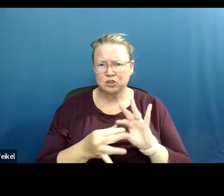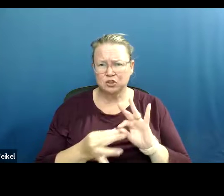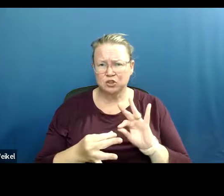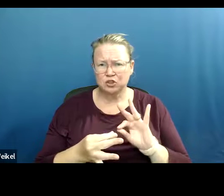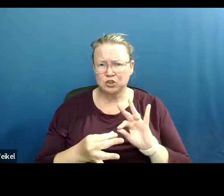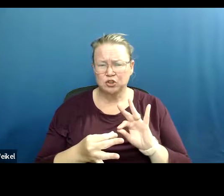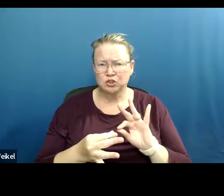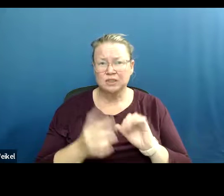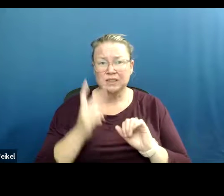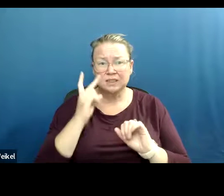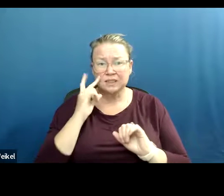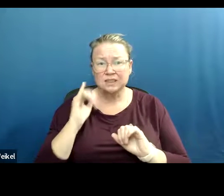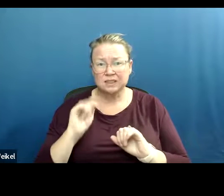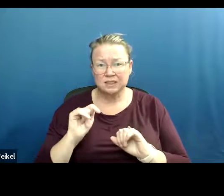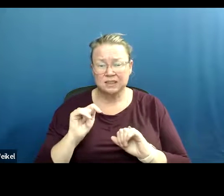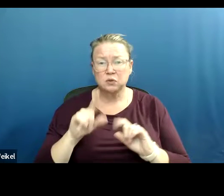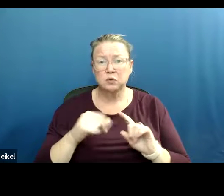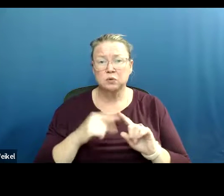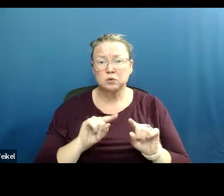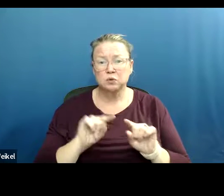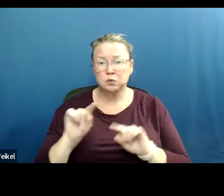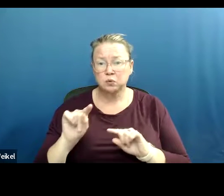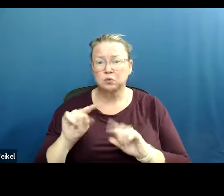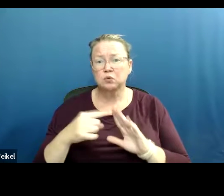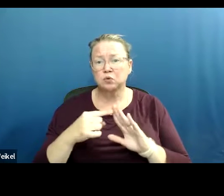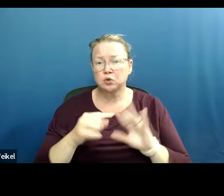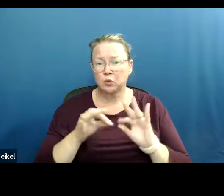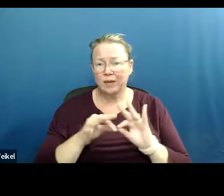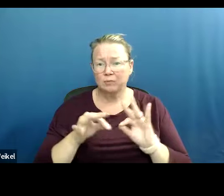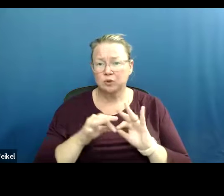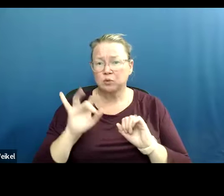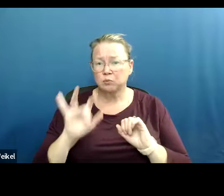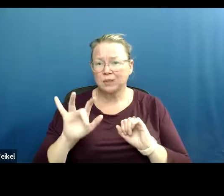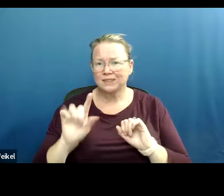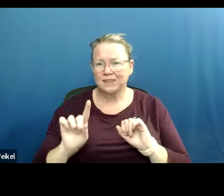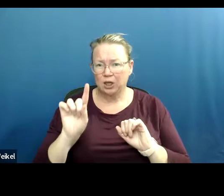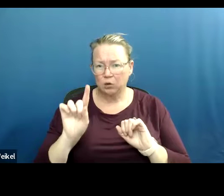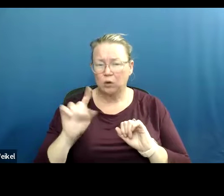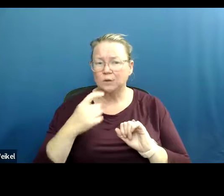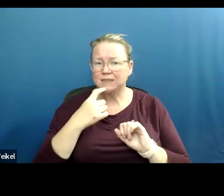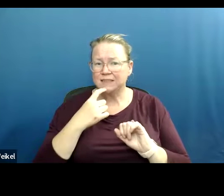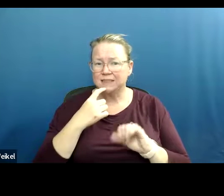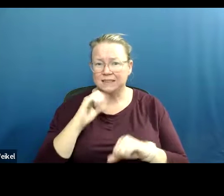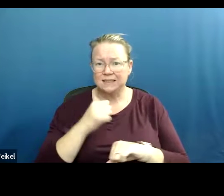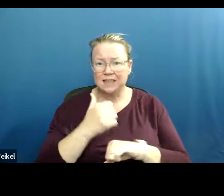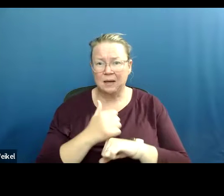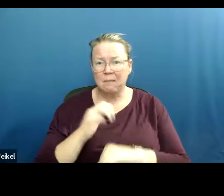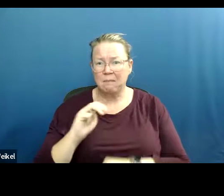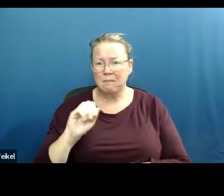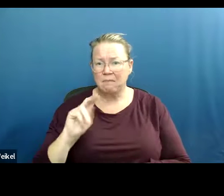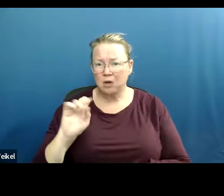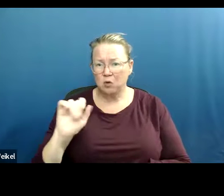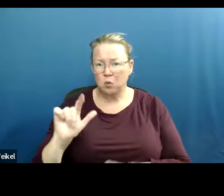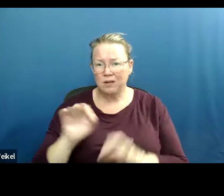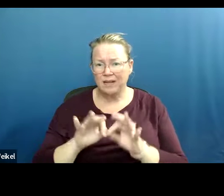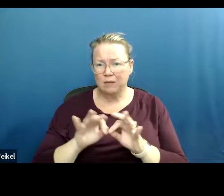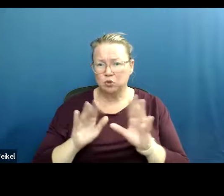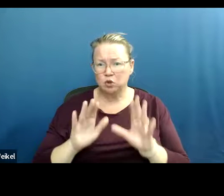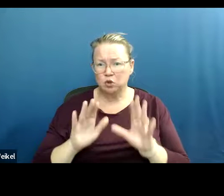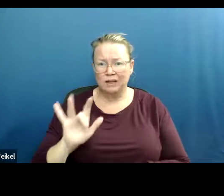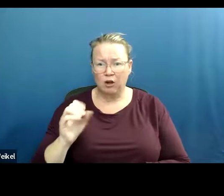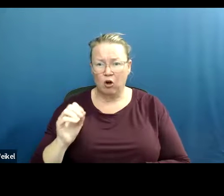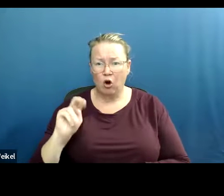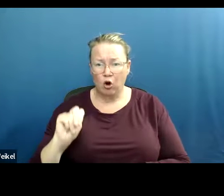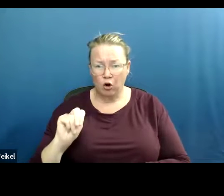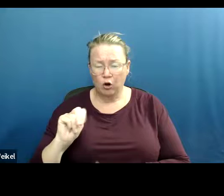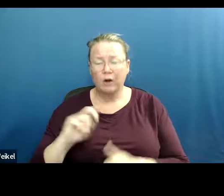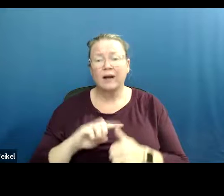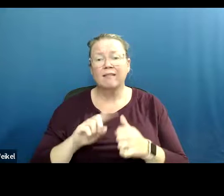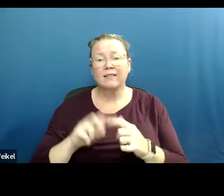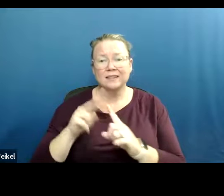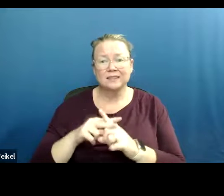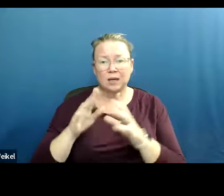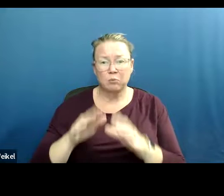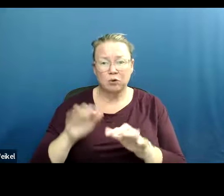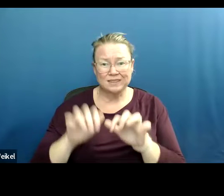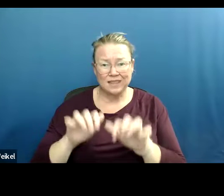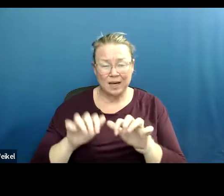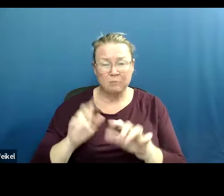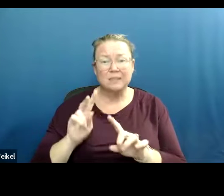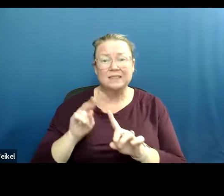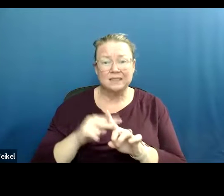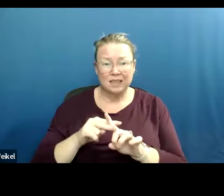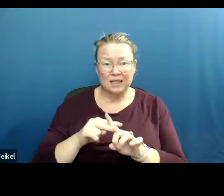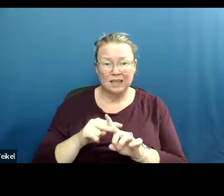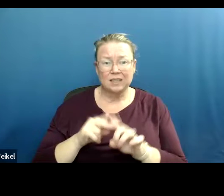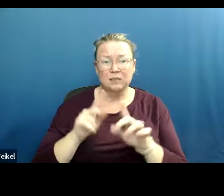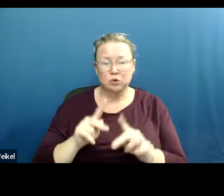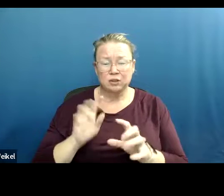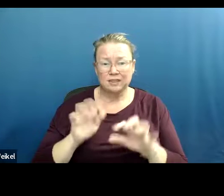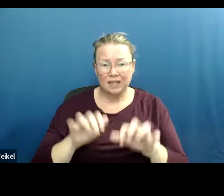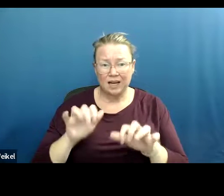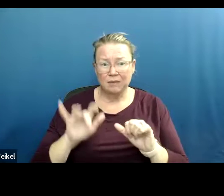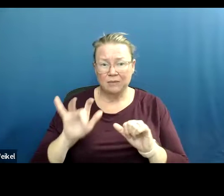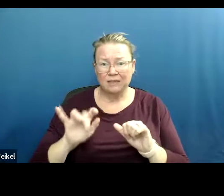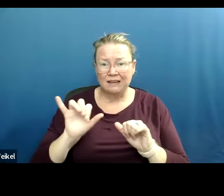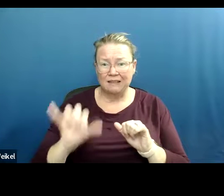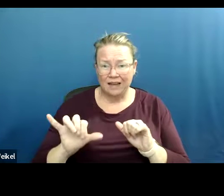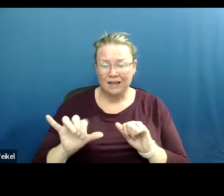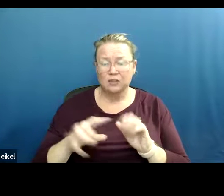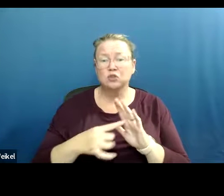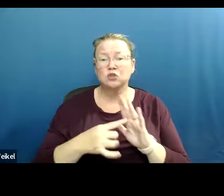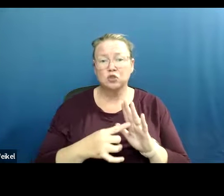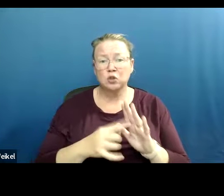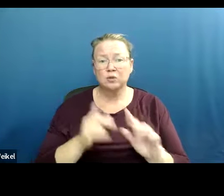Harm (He/Him): I see it cause when you go to the show captions, and you press the arrow, it says, set up manual captioner. I pressed on and then assign someone to type, assign a participant to type. I click that, and then it shows the participants